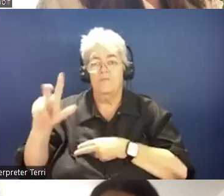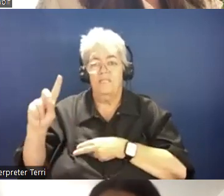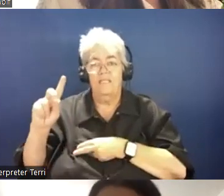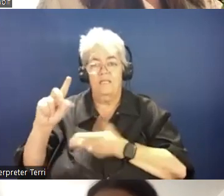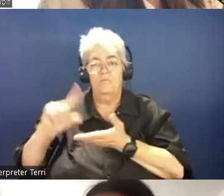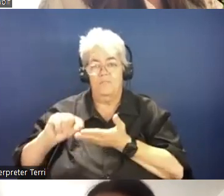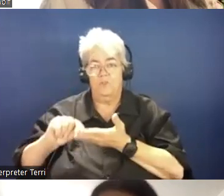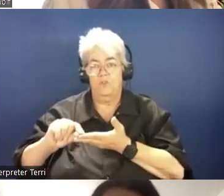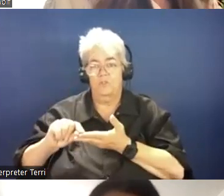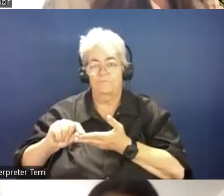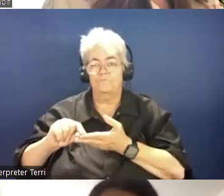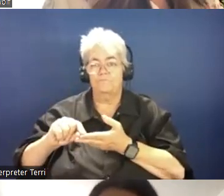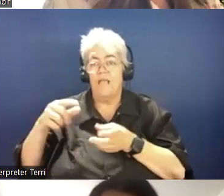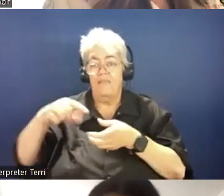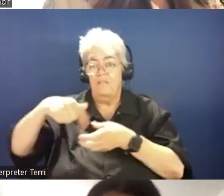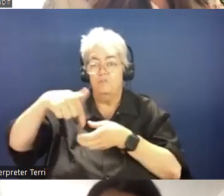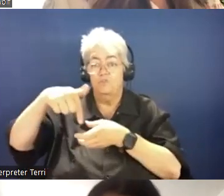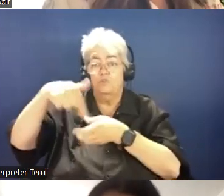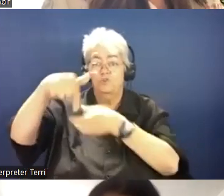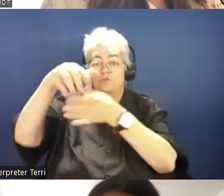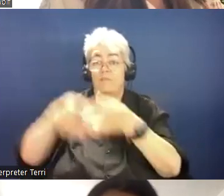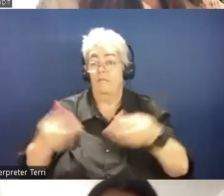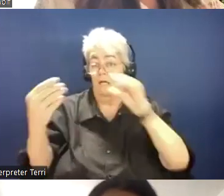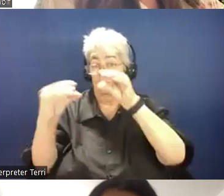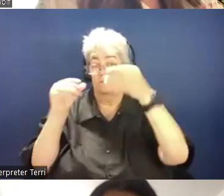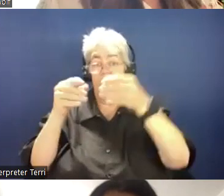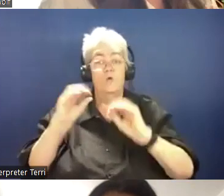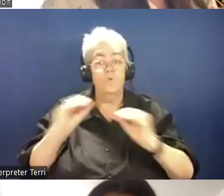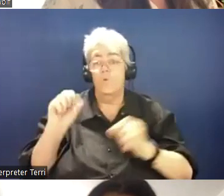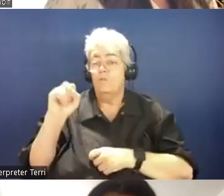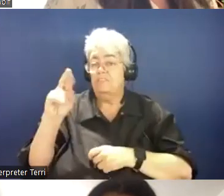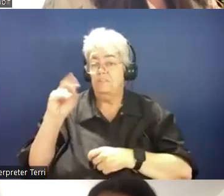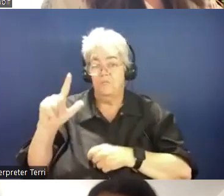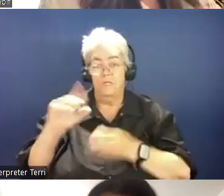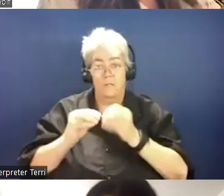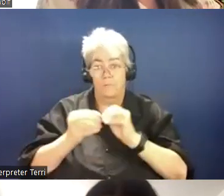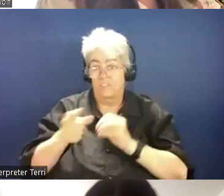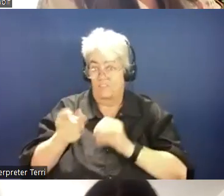and do not have serial numbers on them. So anything that you can do yourself at home or